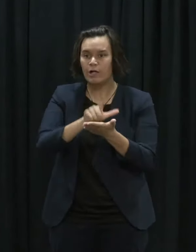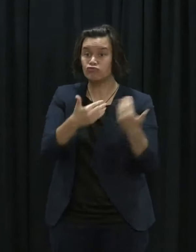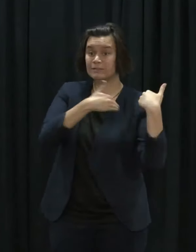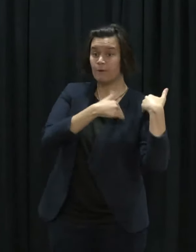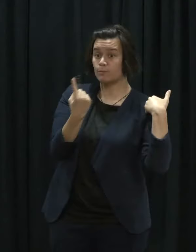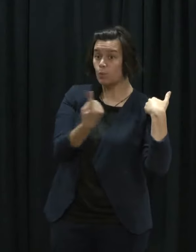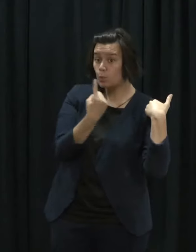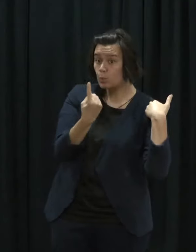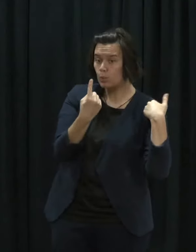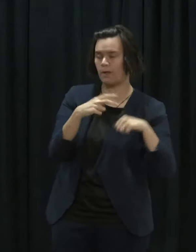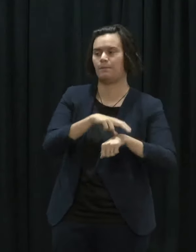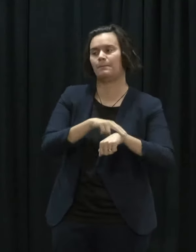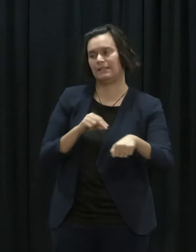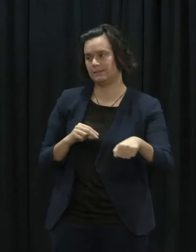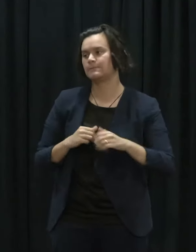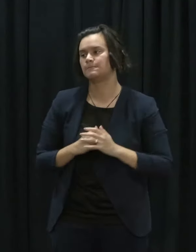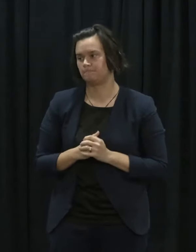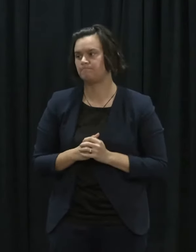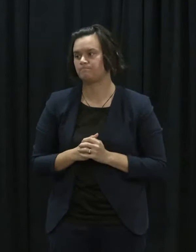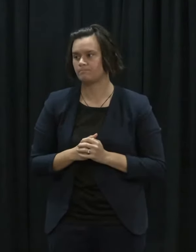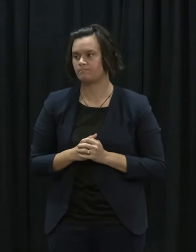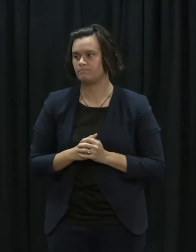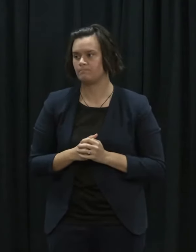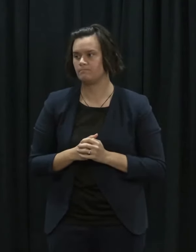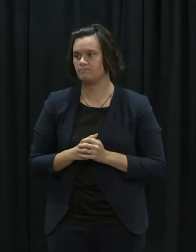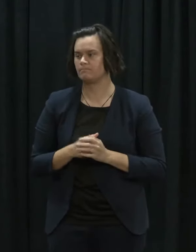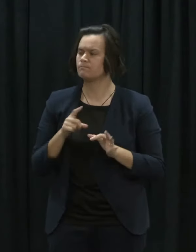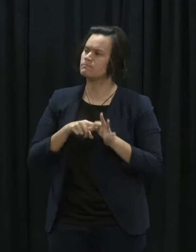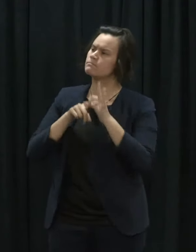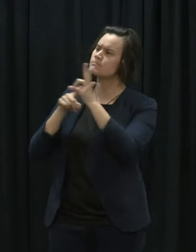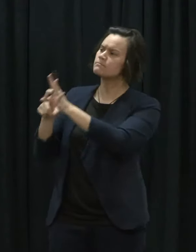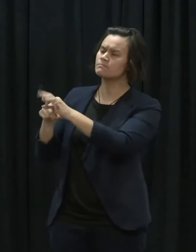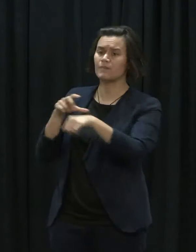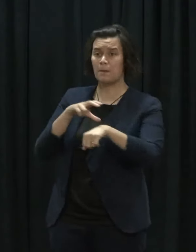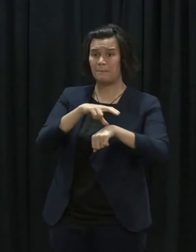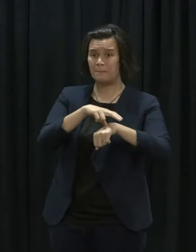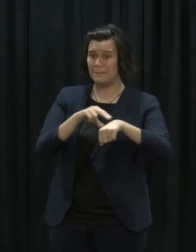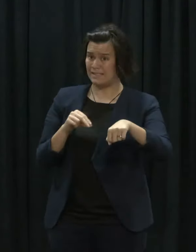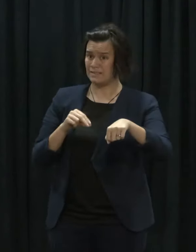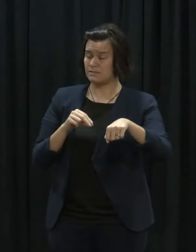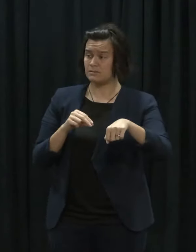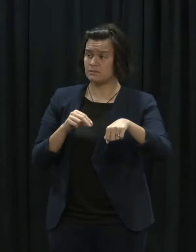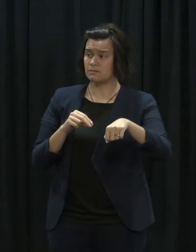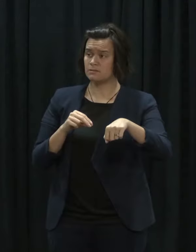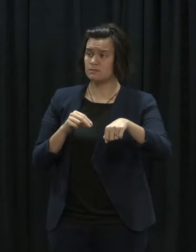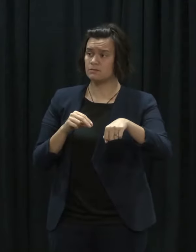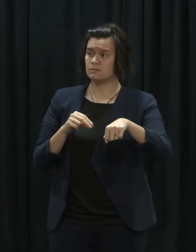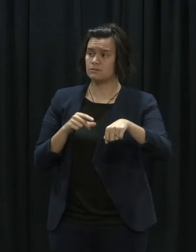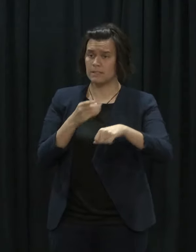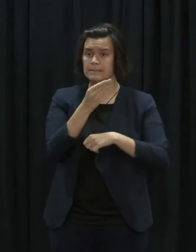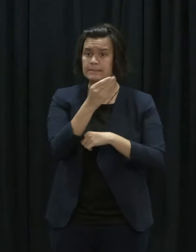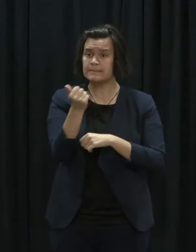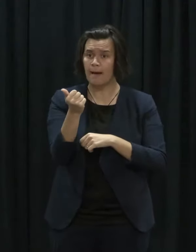wardens, Maori or Pacific wardens, but police ultimately are the ones in charge and must be present to manage those